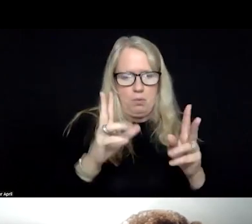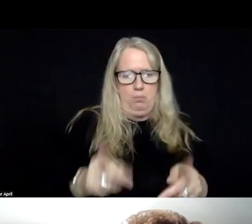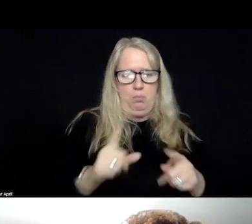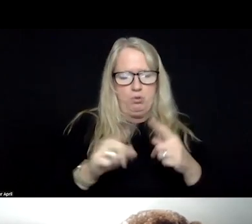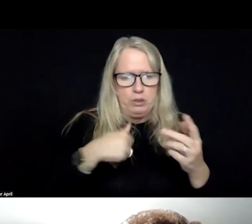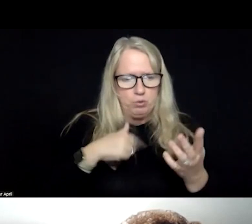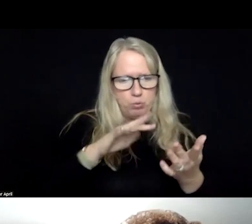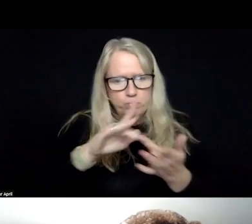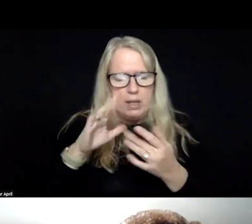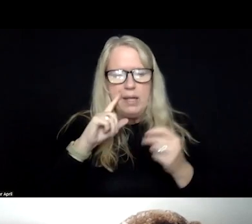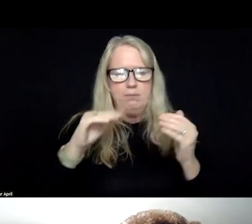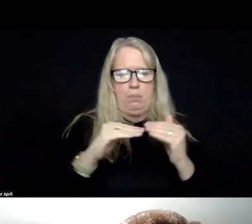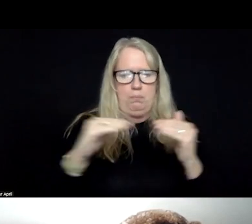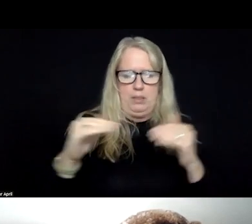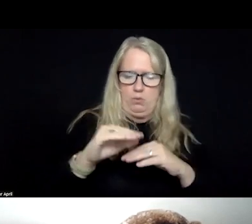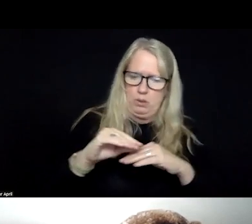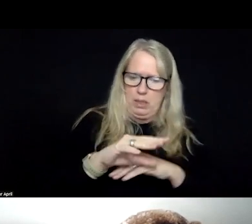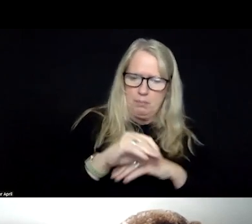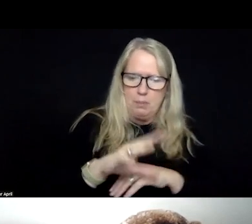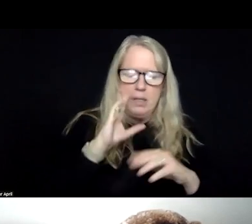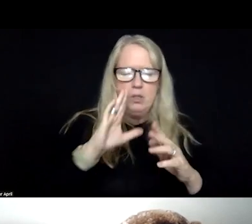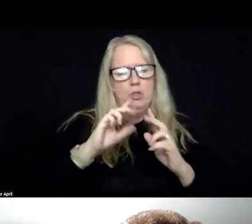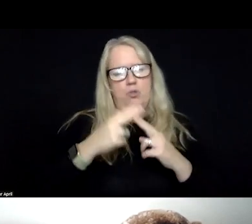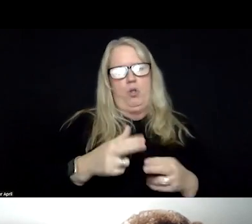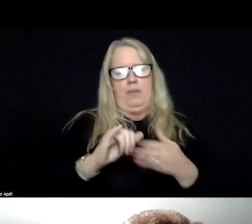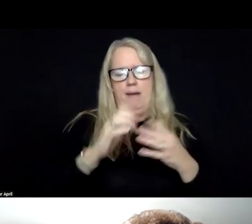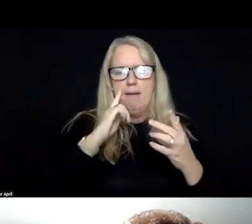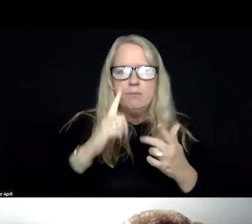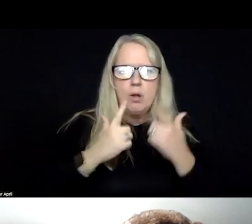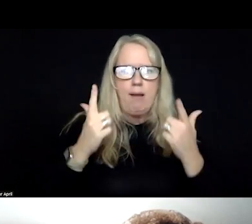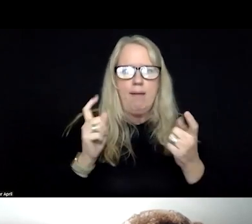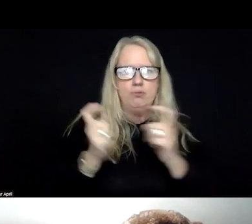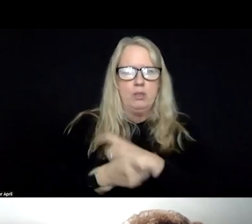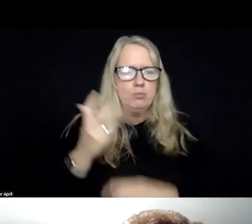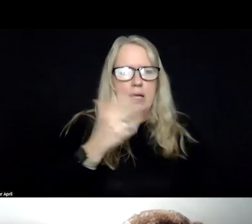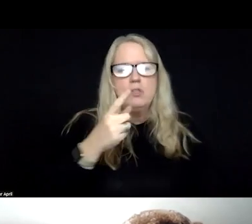THE PEER COUNSELLOR. HE CALLED IT LIFE CHANGED. HE SAID THERE IS